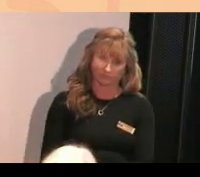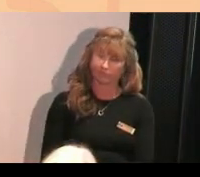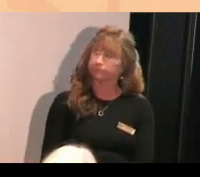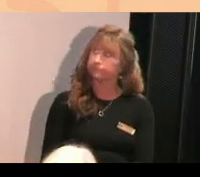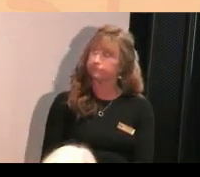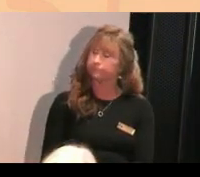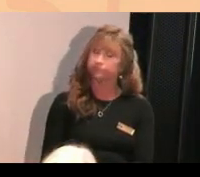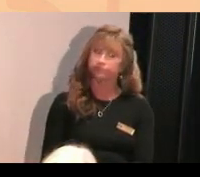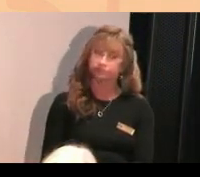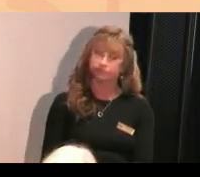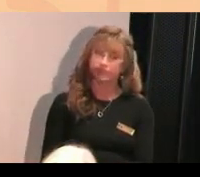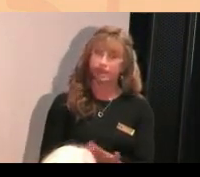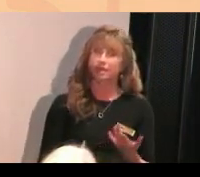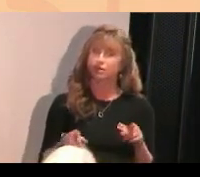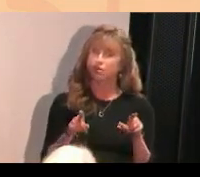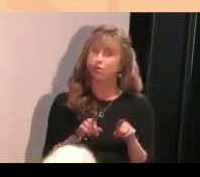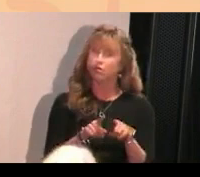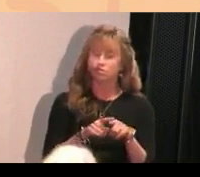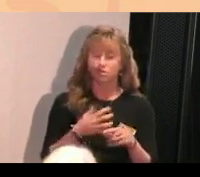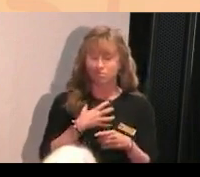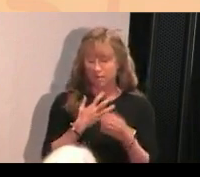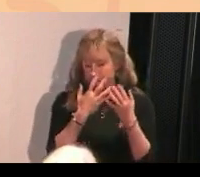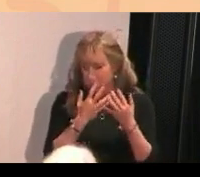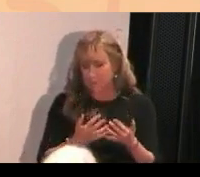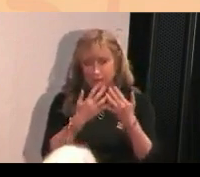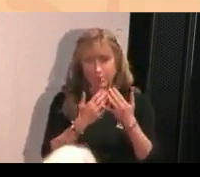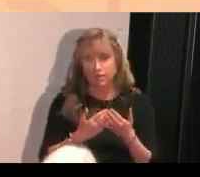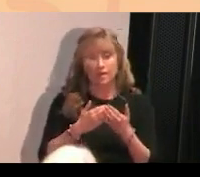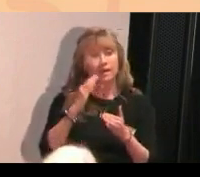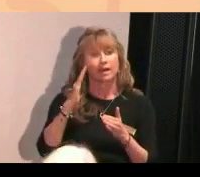and also the many more Aboriginal and Torres Strait Islander Arts